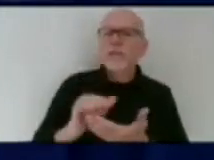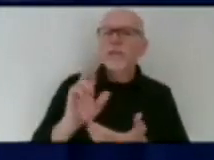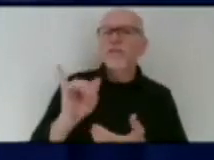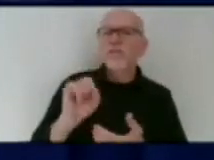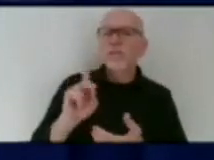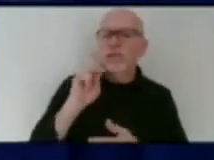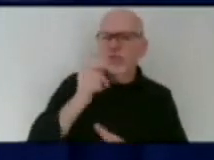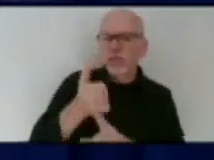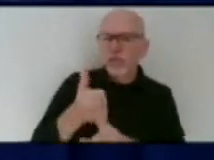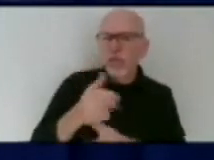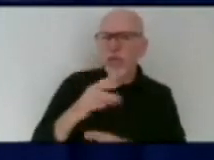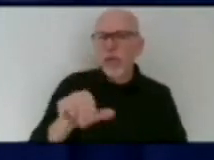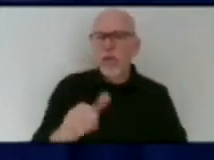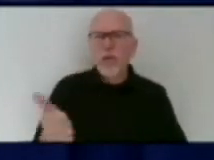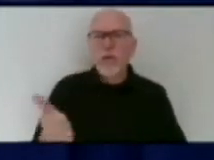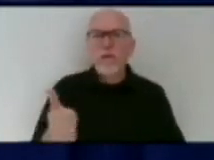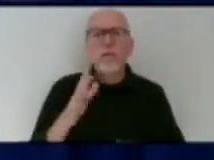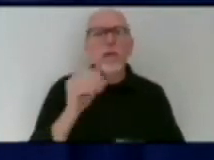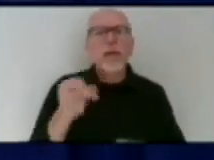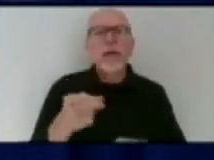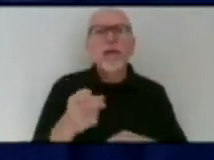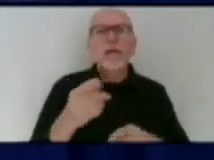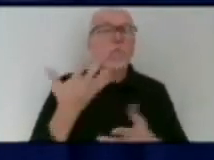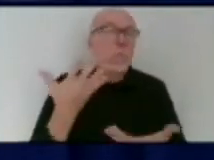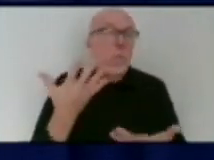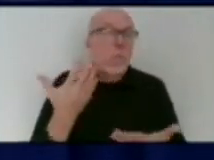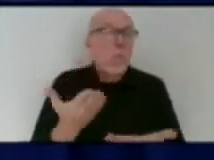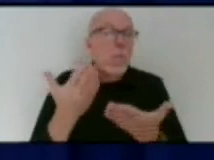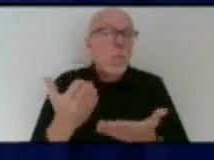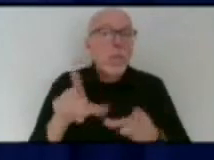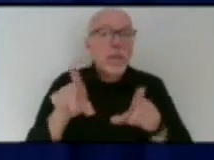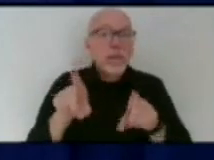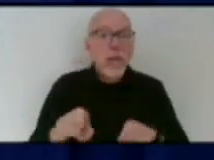consider getting tested before you go and hunkering down when you get back.